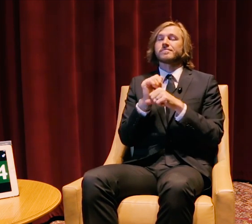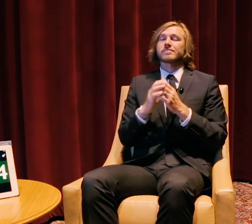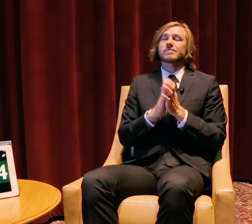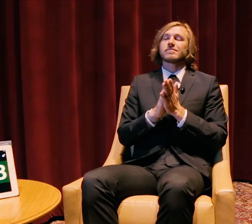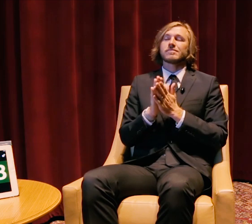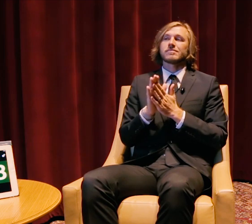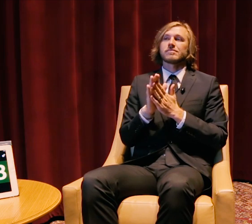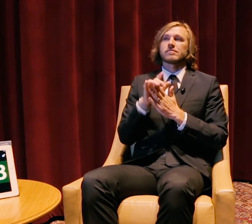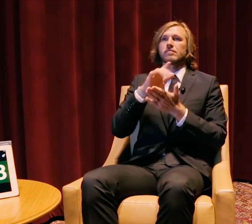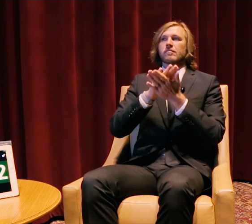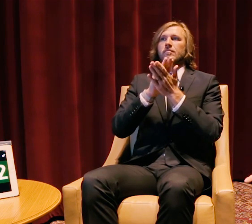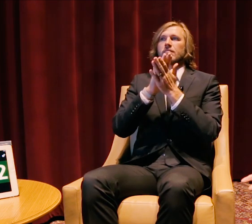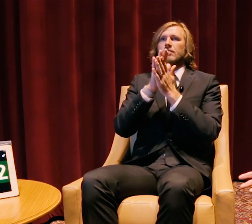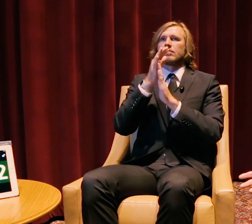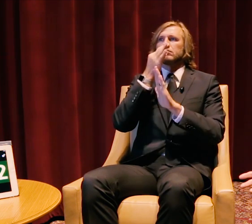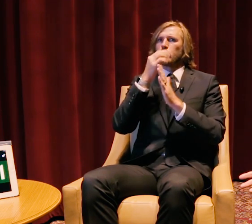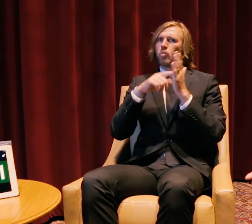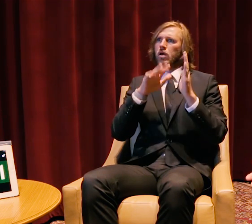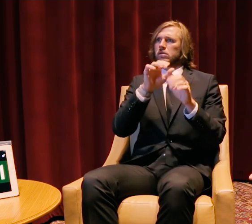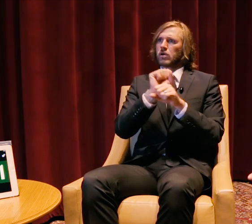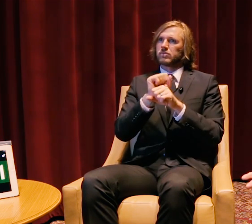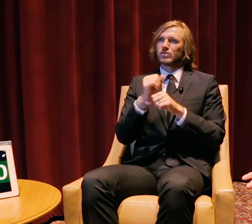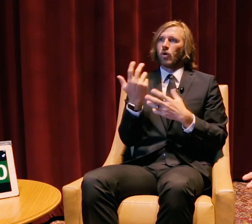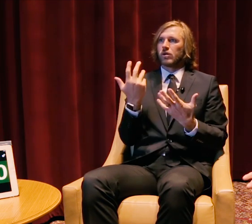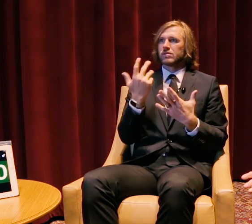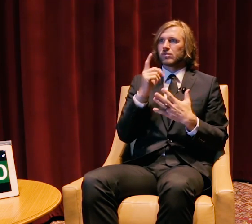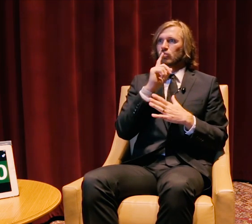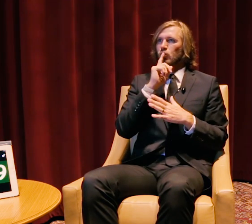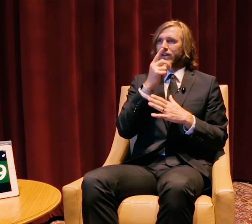and have become really good at what they do. And so, that's been, you know, that's fun,